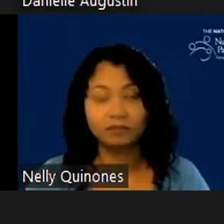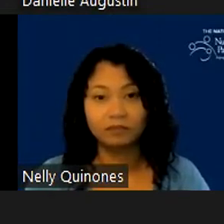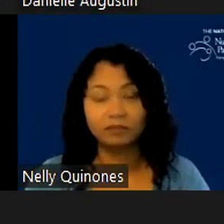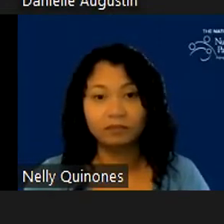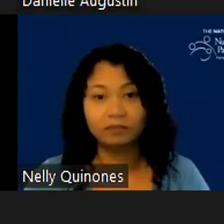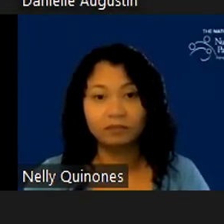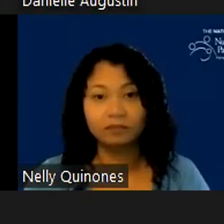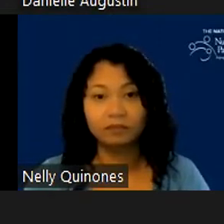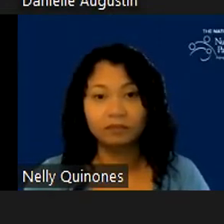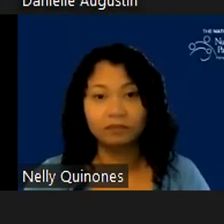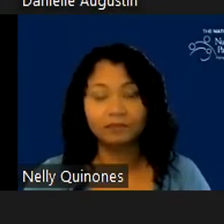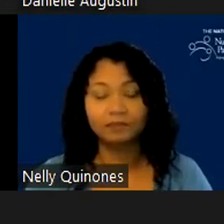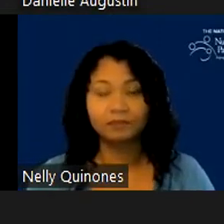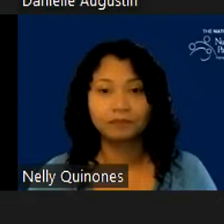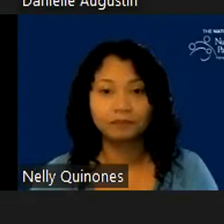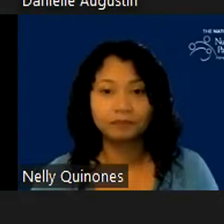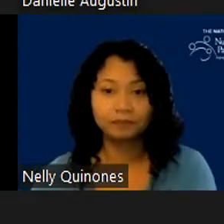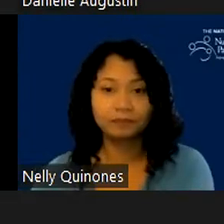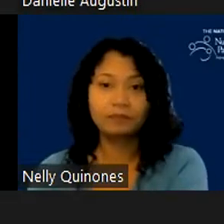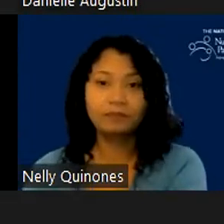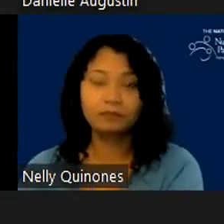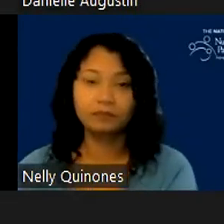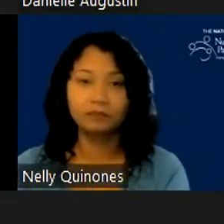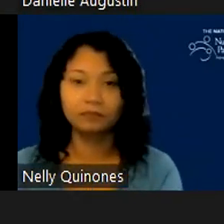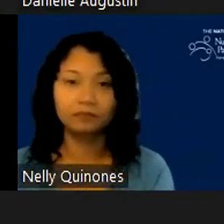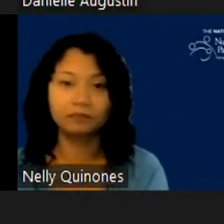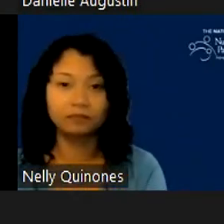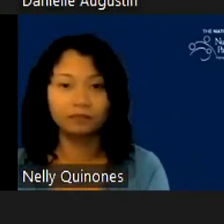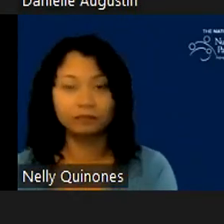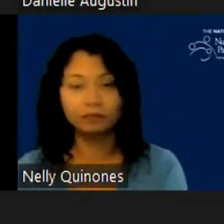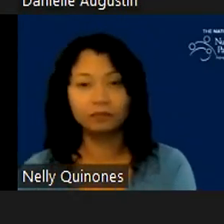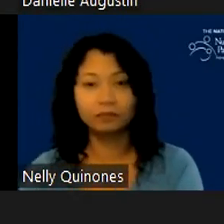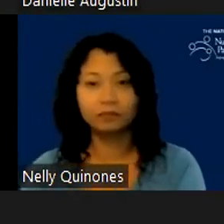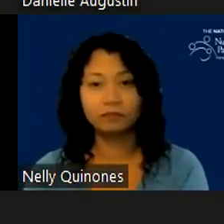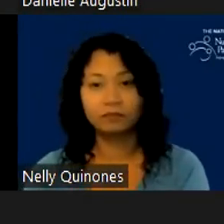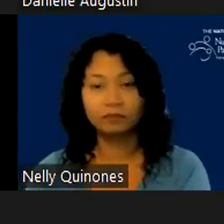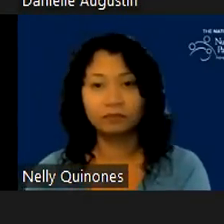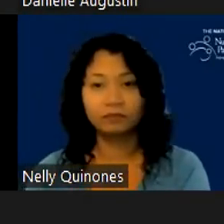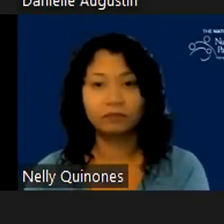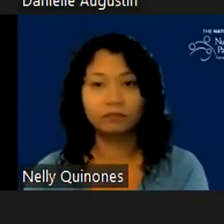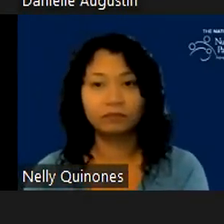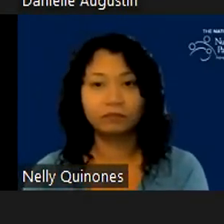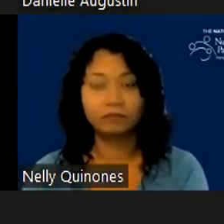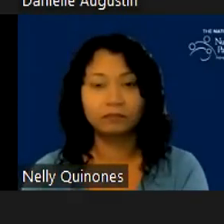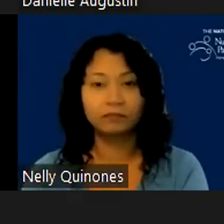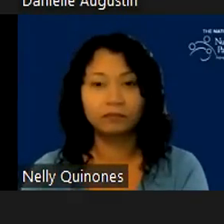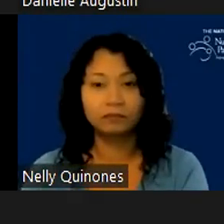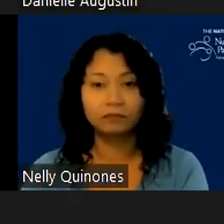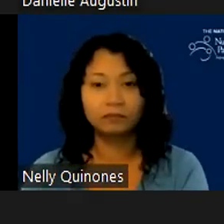They get a blood pressure monitor through Stack, so everybody has one of those.